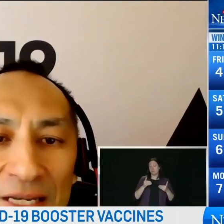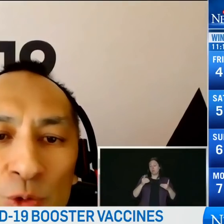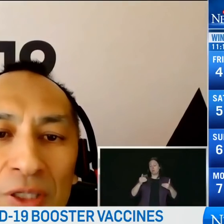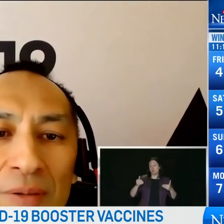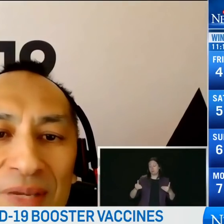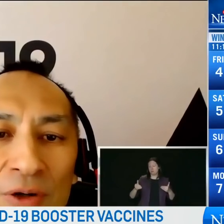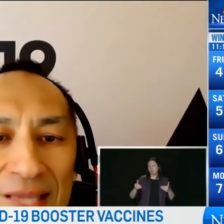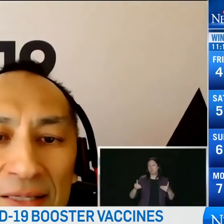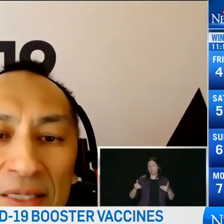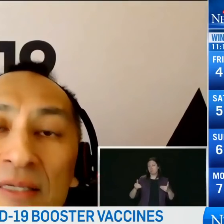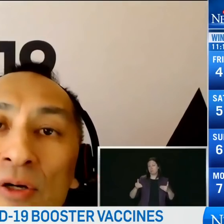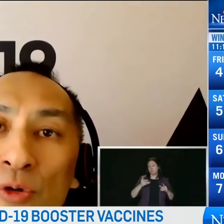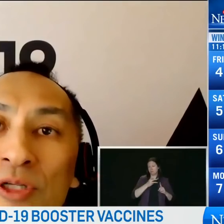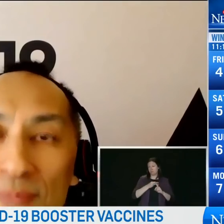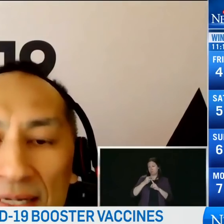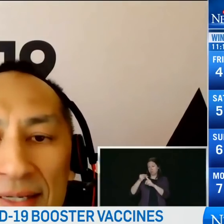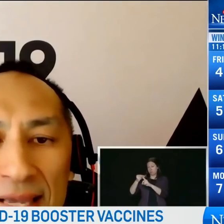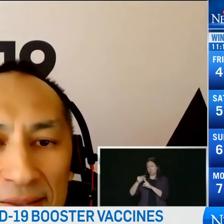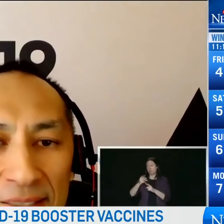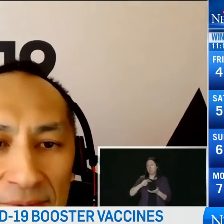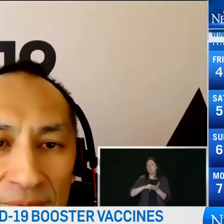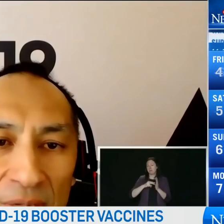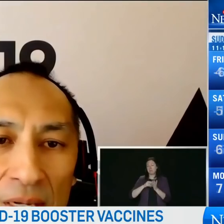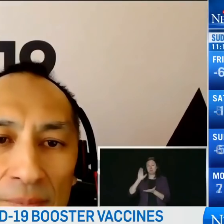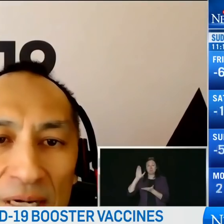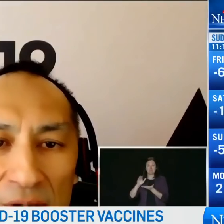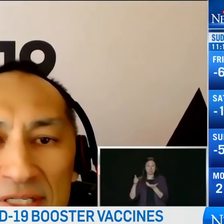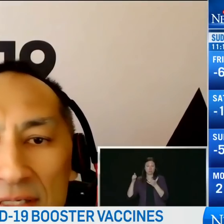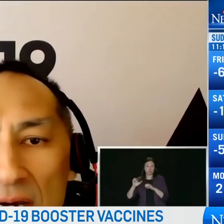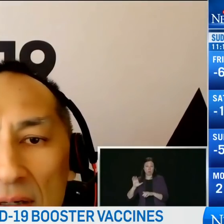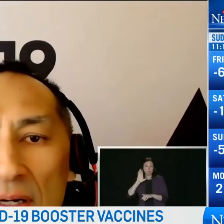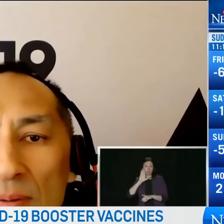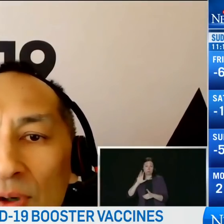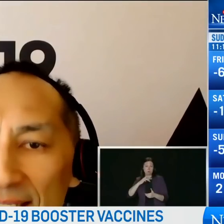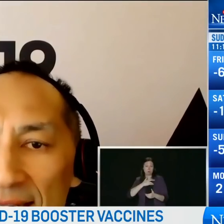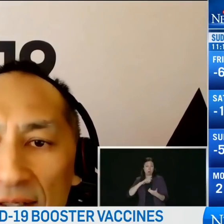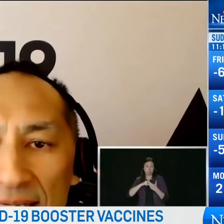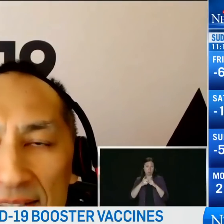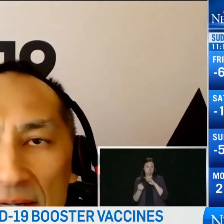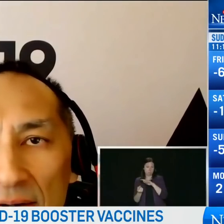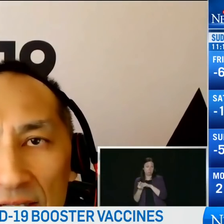EFFECTIVENESS AND AT LONGER